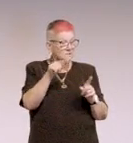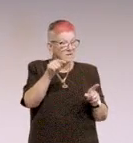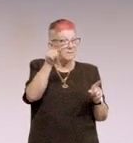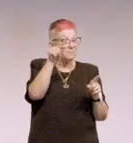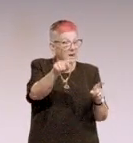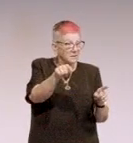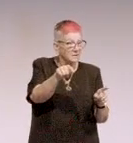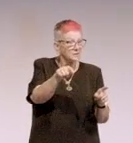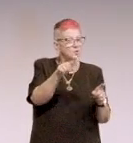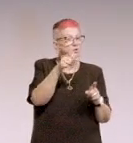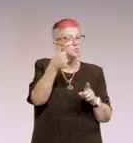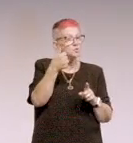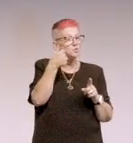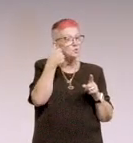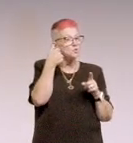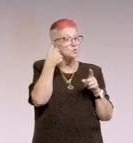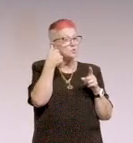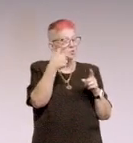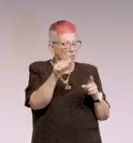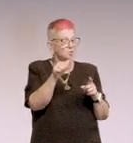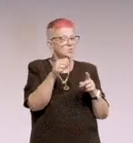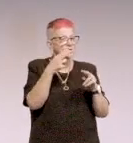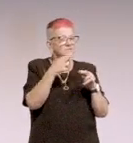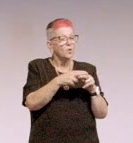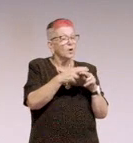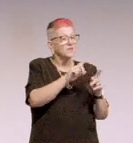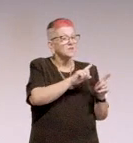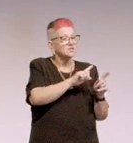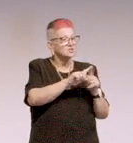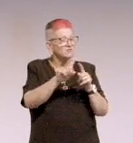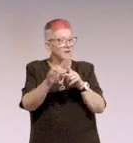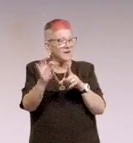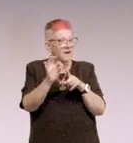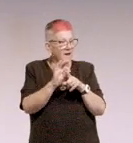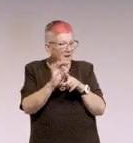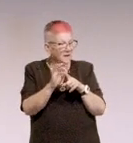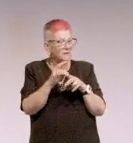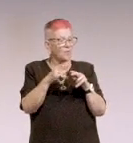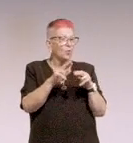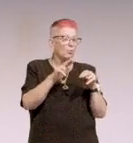is using white colour aspects with blue and red background.